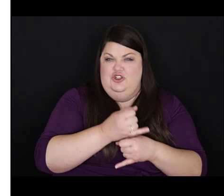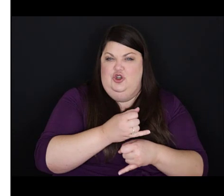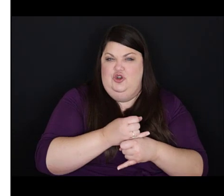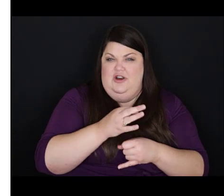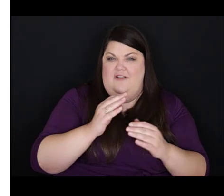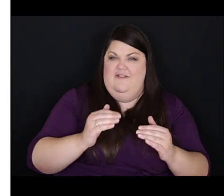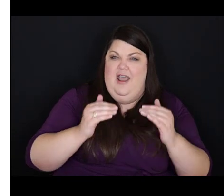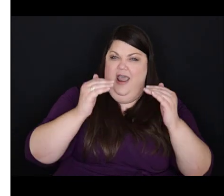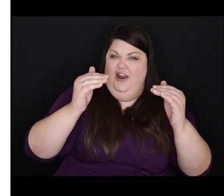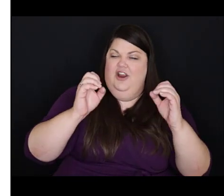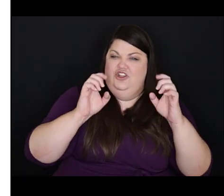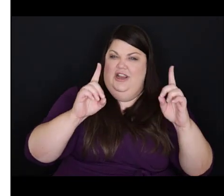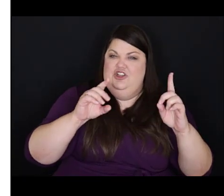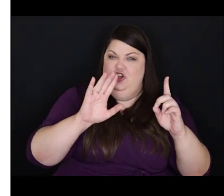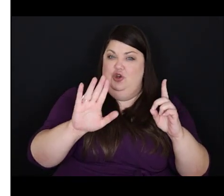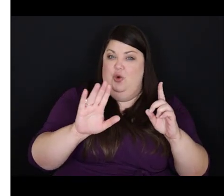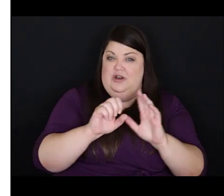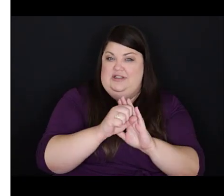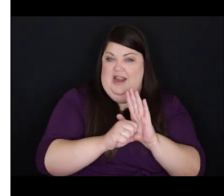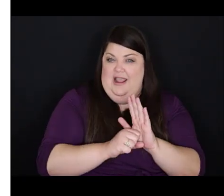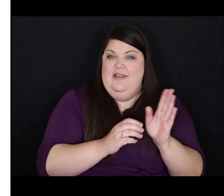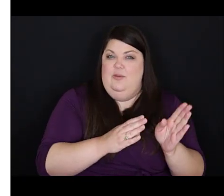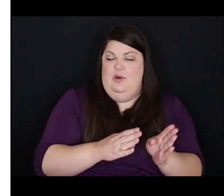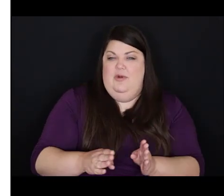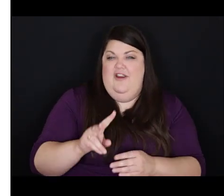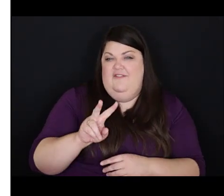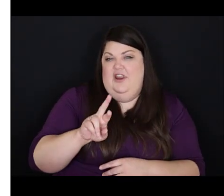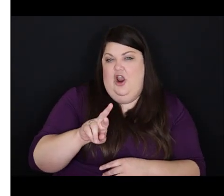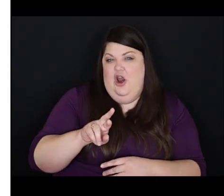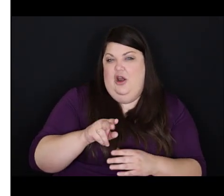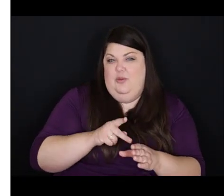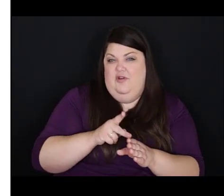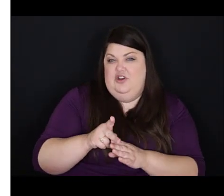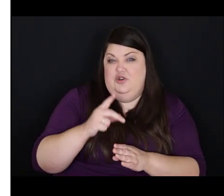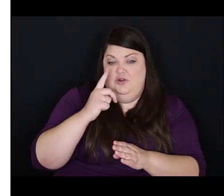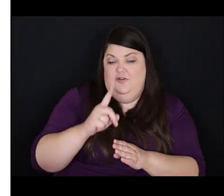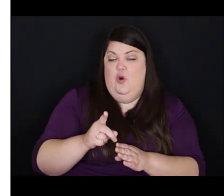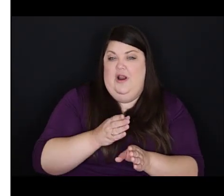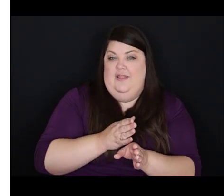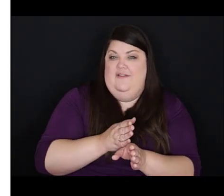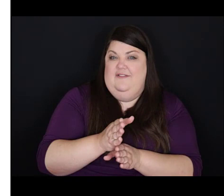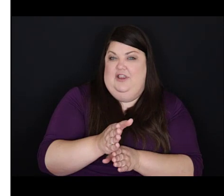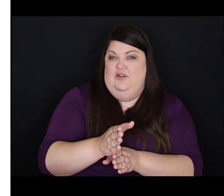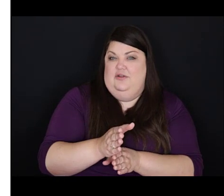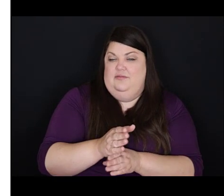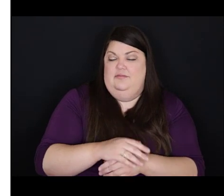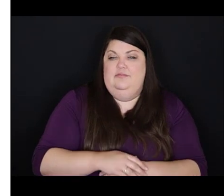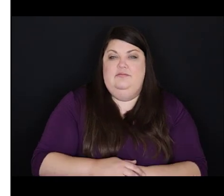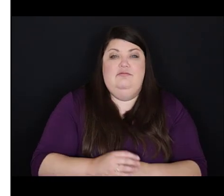in your State that prepare VR professionals for the field, the number of students enrolled in each